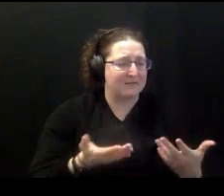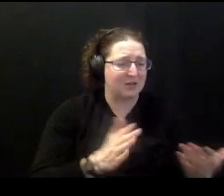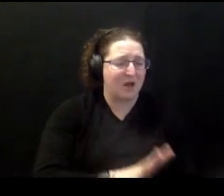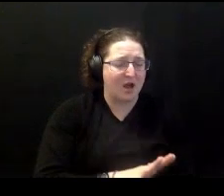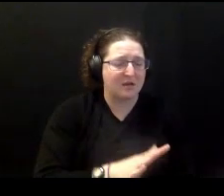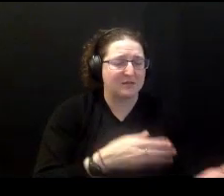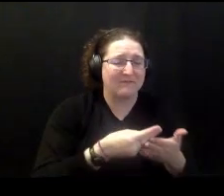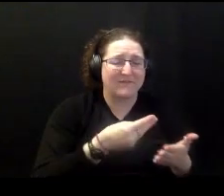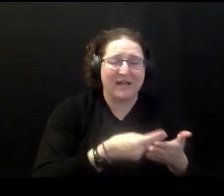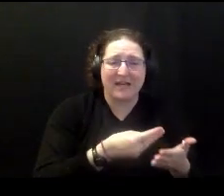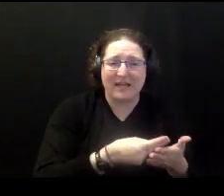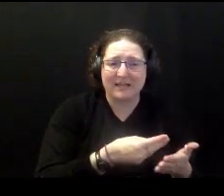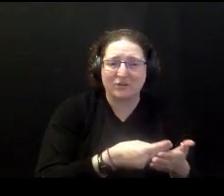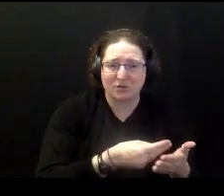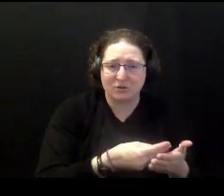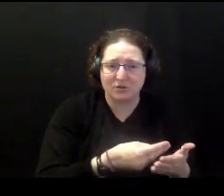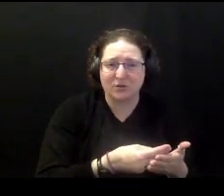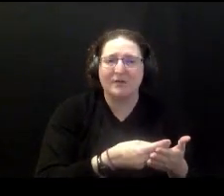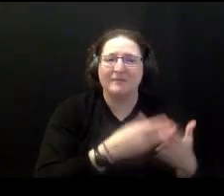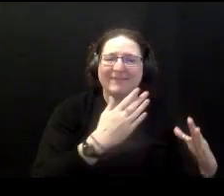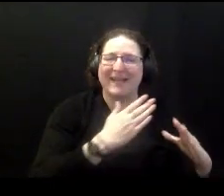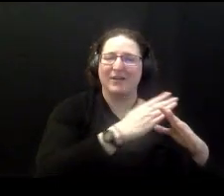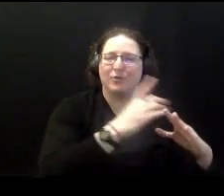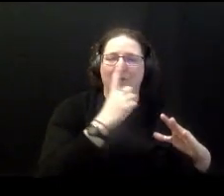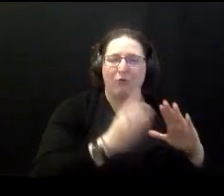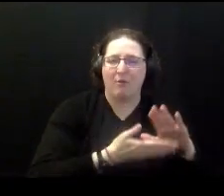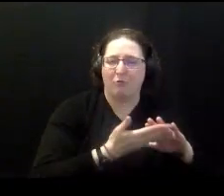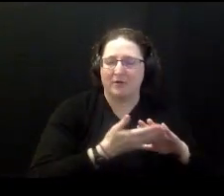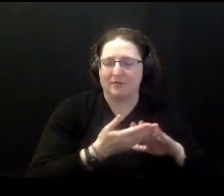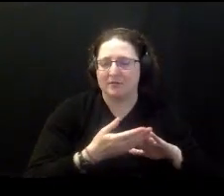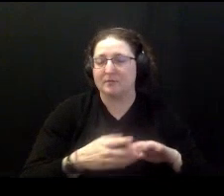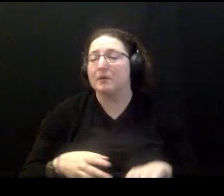A public health risk assessment, on the other hand, instead looks at impact in